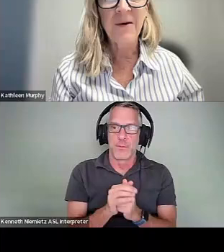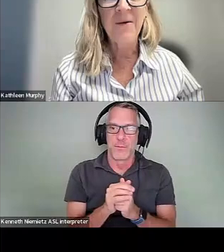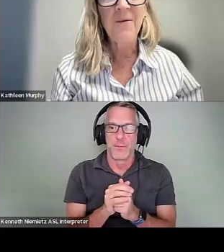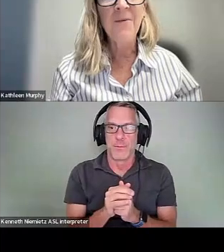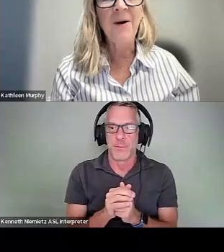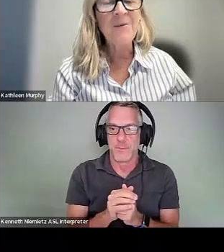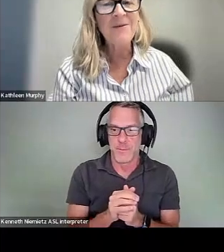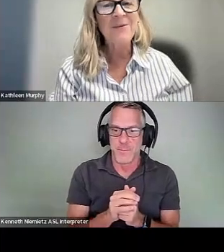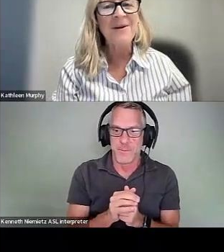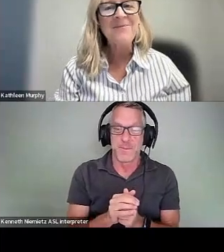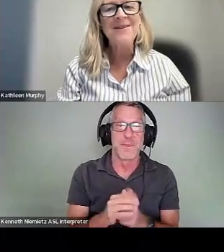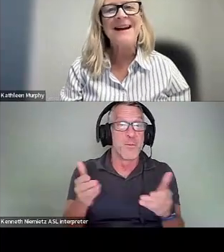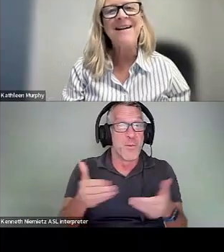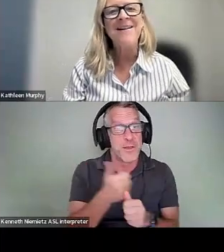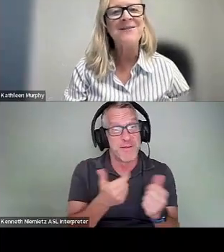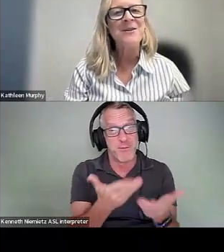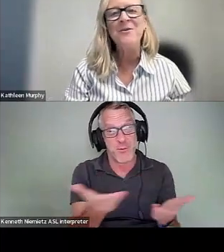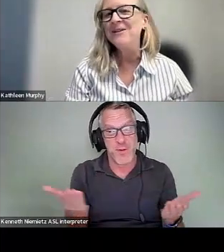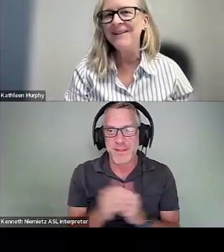Kathleen Murphy: Welcome everyone. We are so